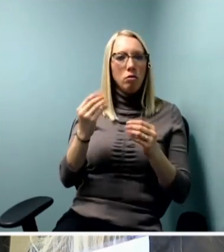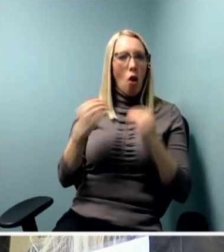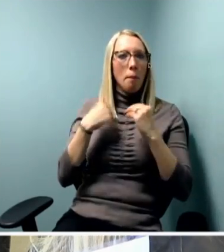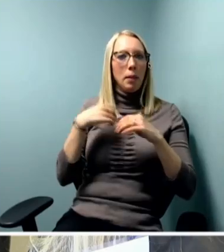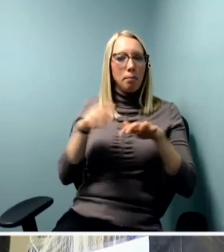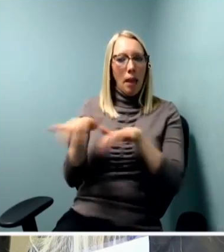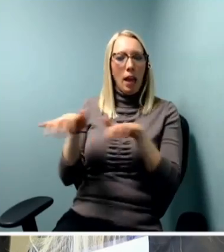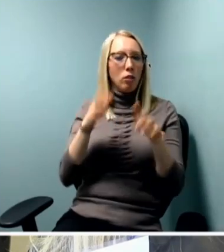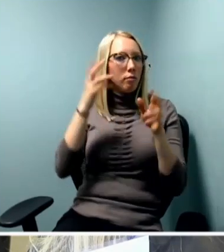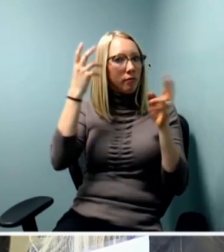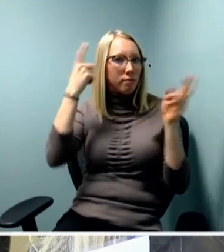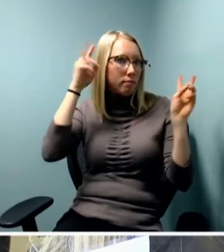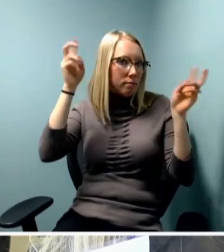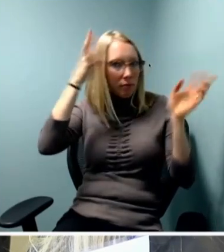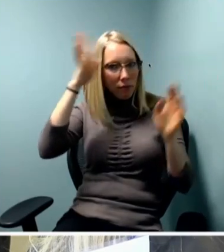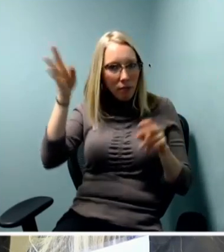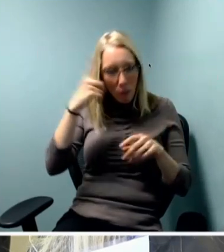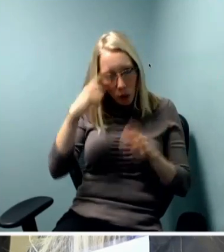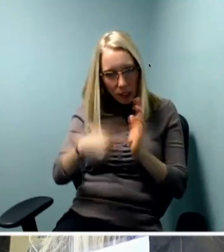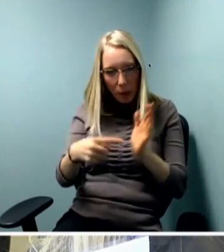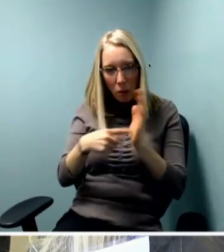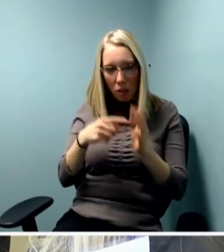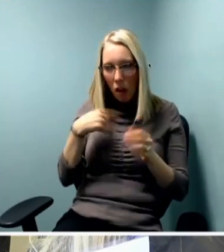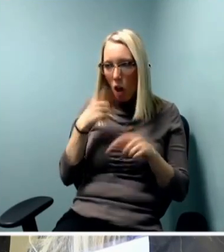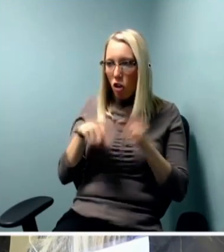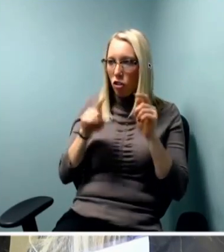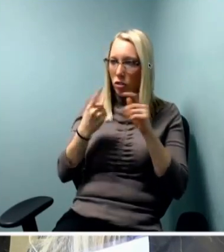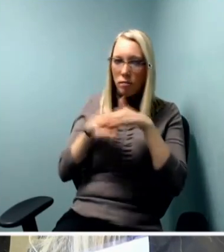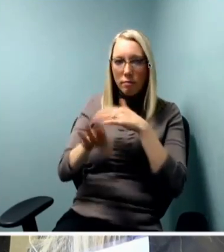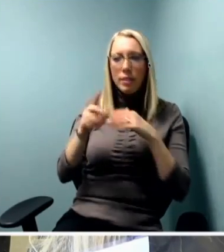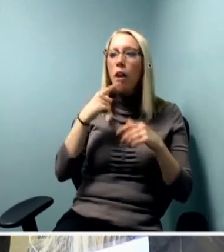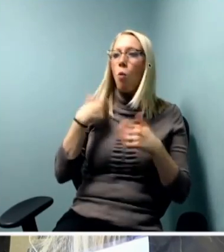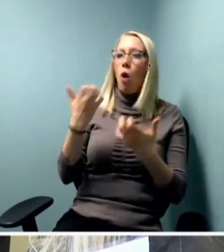with my foot," they're like, "What in the hell are you doing?"